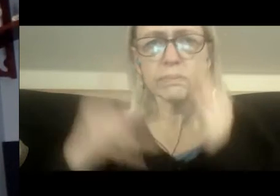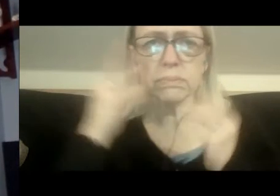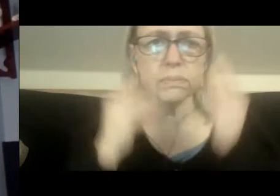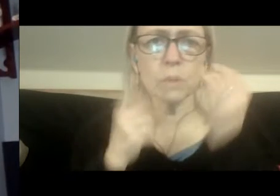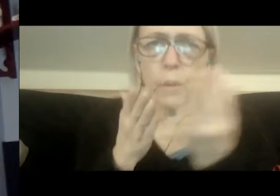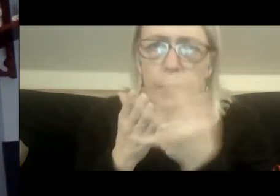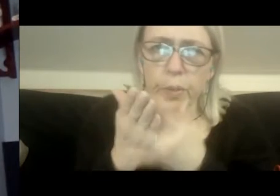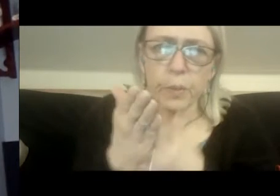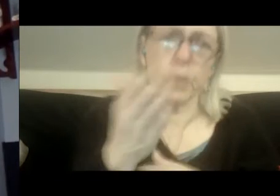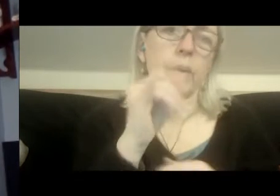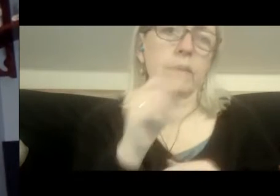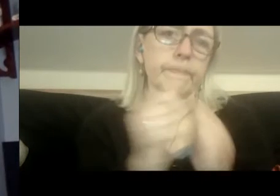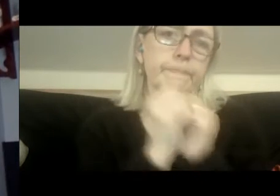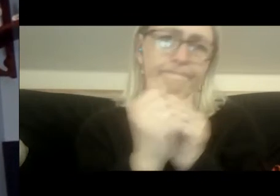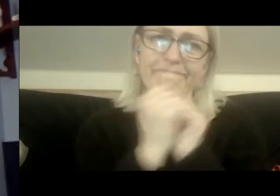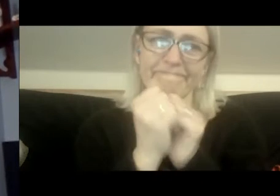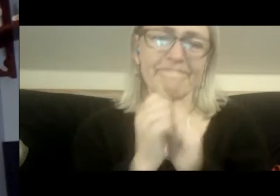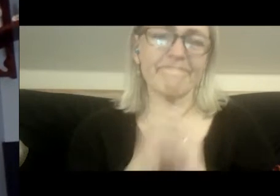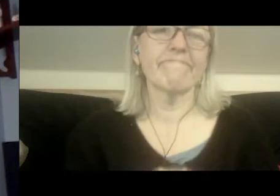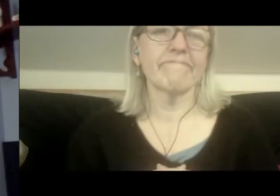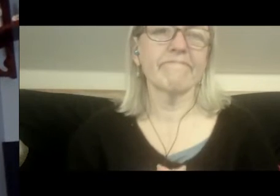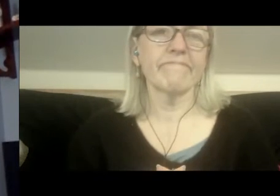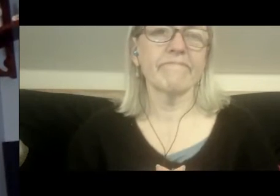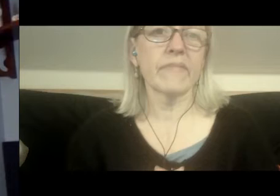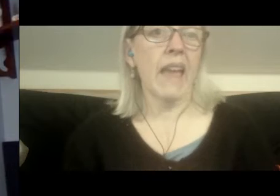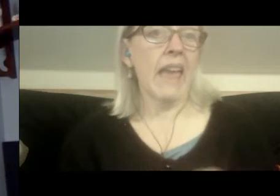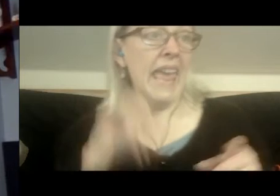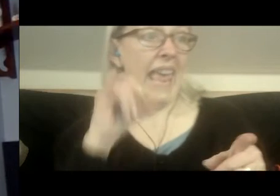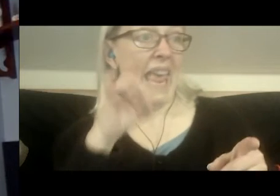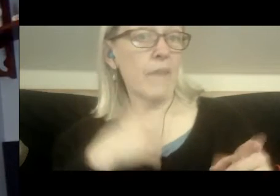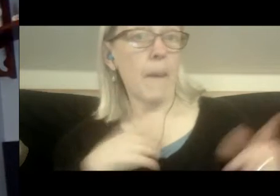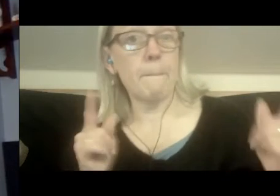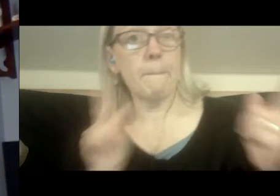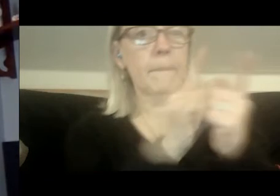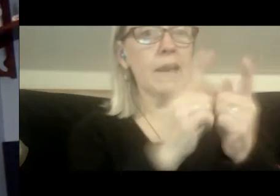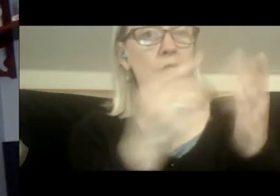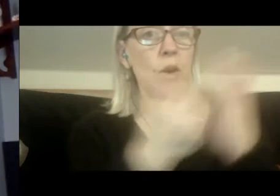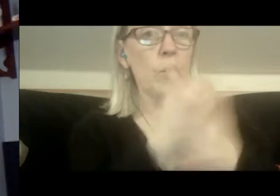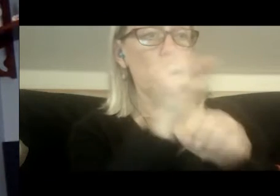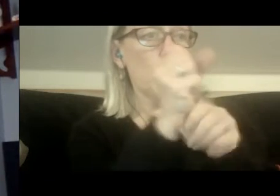If I were talking to somebody new at Brown, I would tell them that working at Brown is more than just a job.